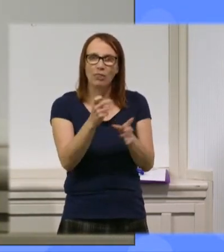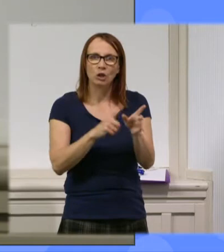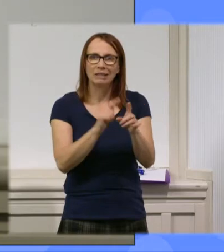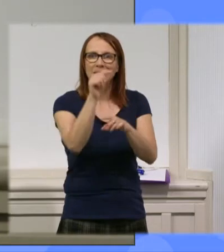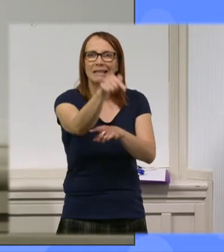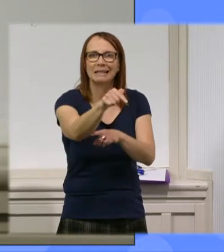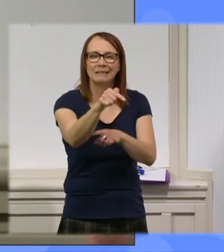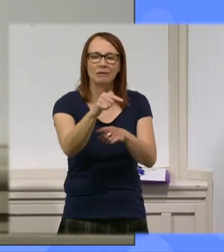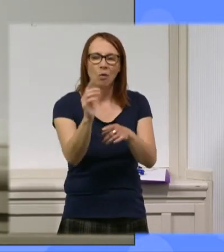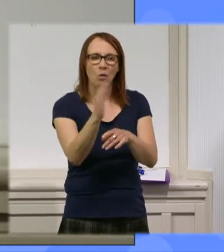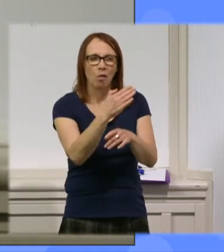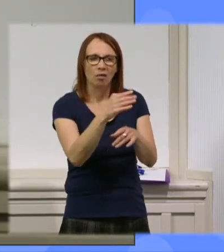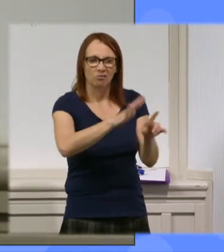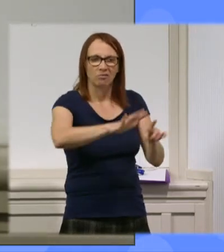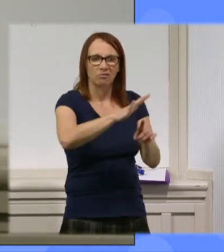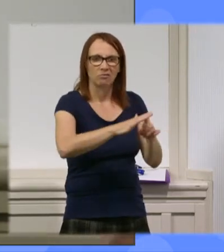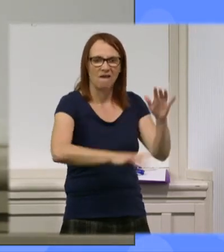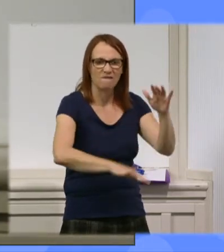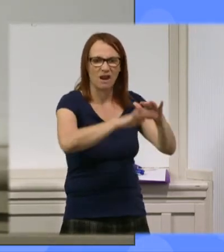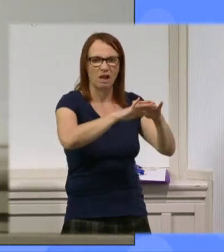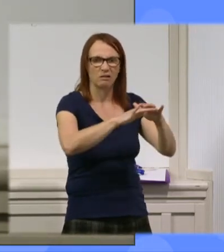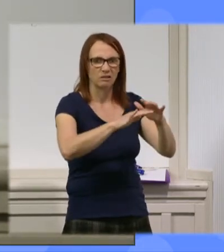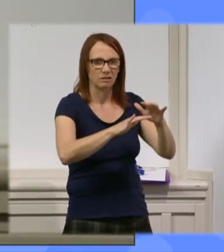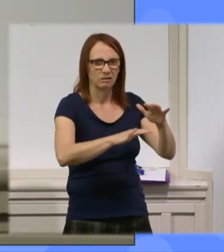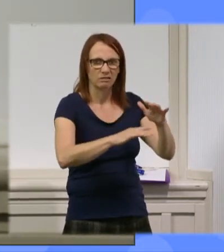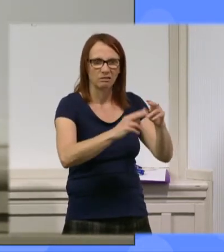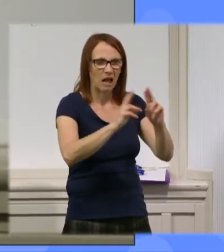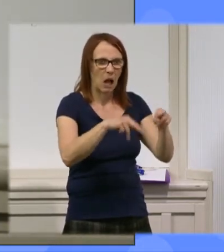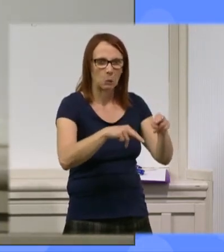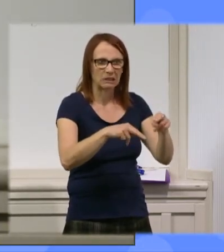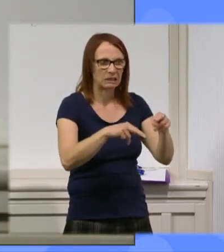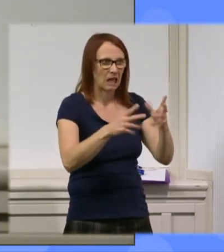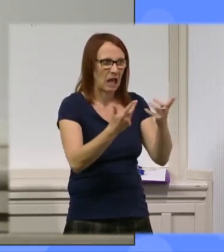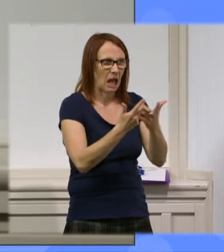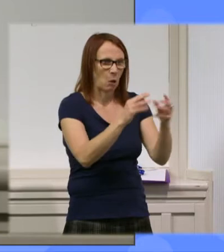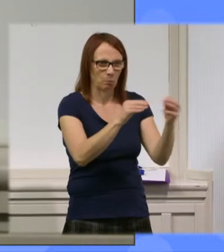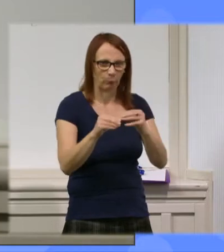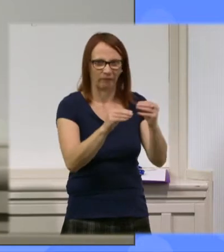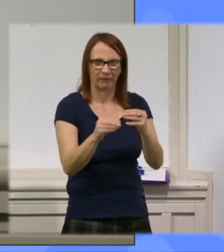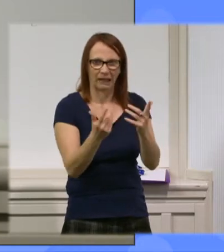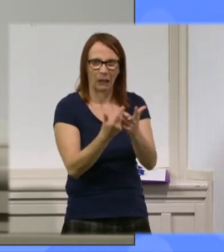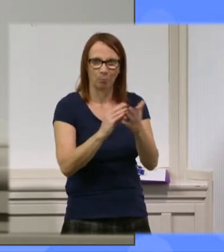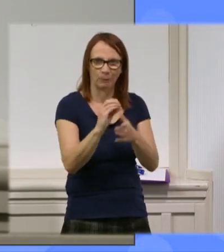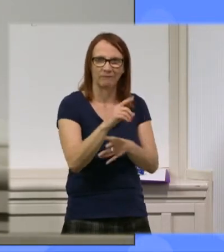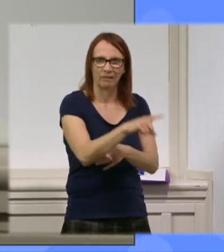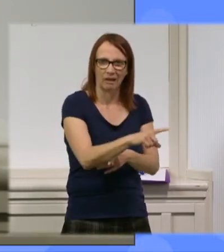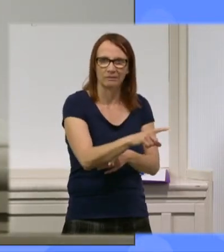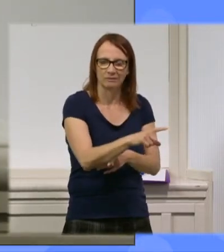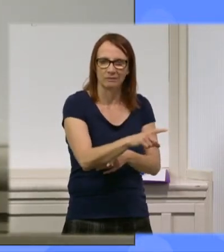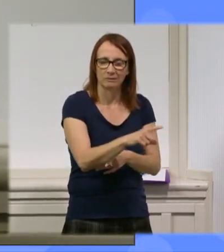money is going to have to come from somewhere why not invest that money and investing is different than spending you expect a return on the investment so